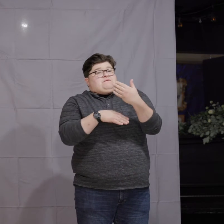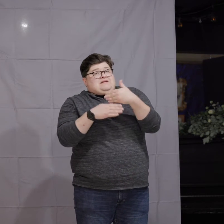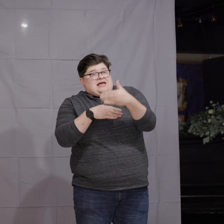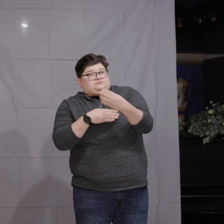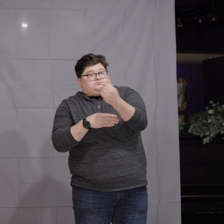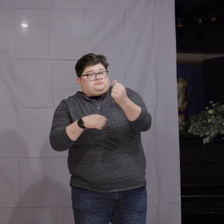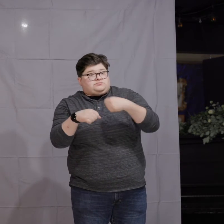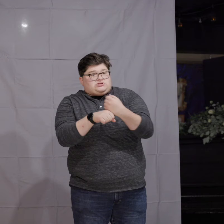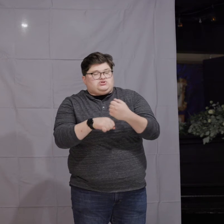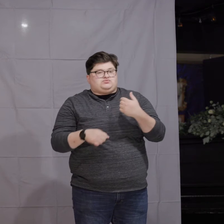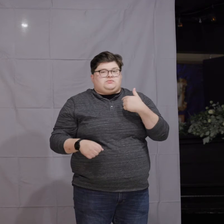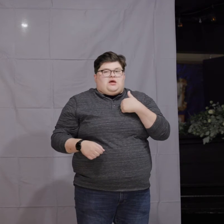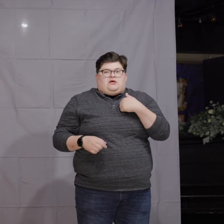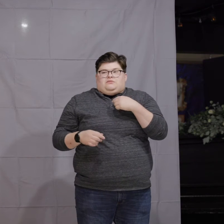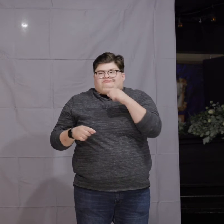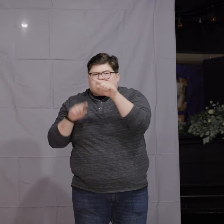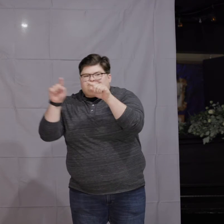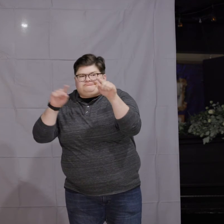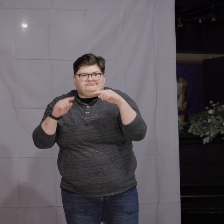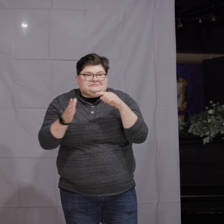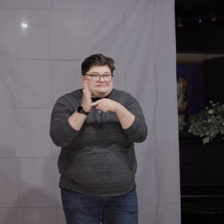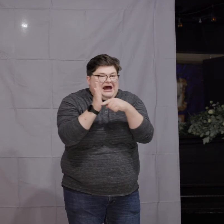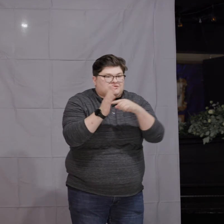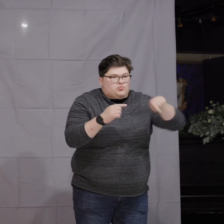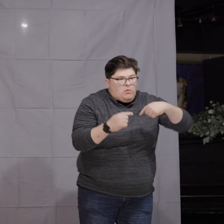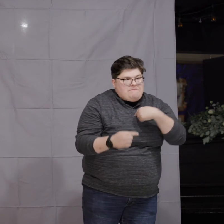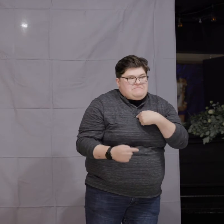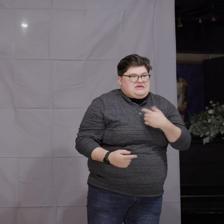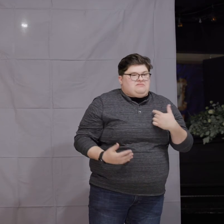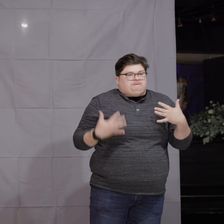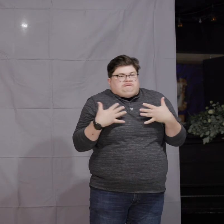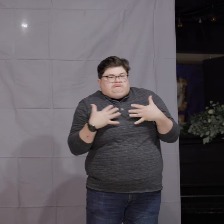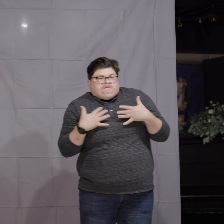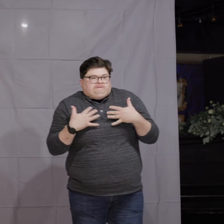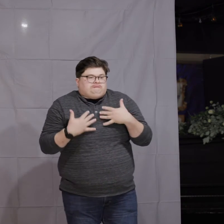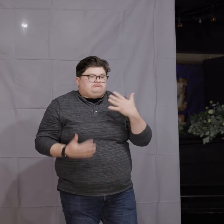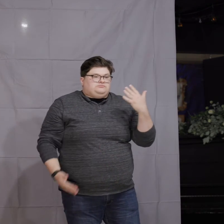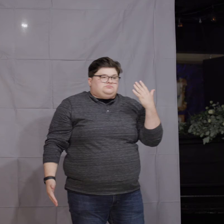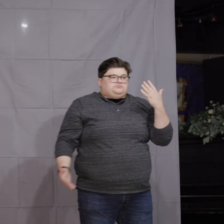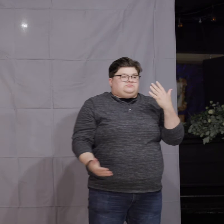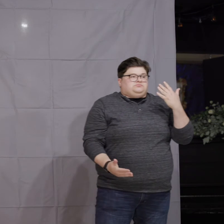Over the next few years, more signs started popping up around me, and that scared me.